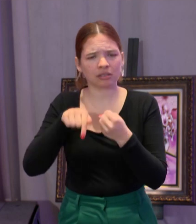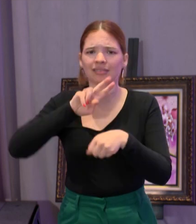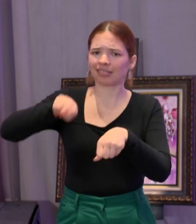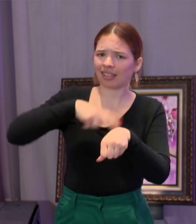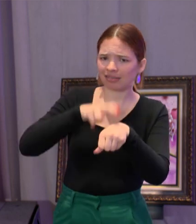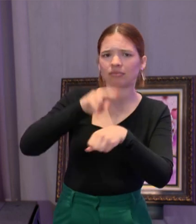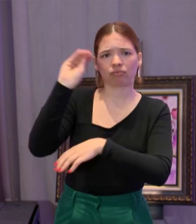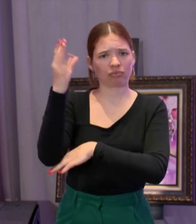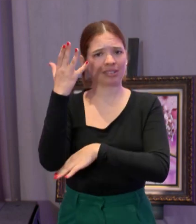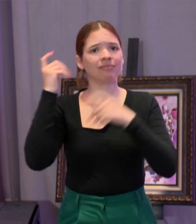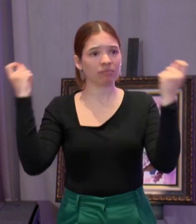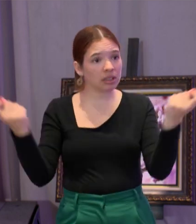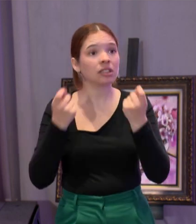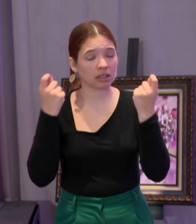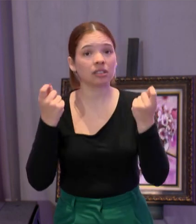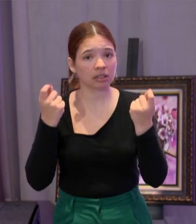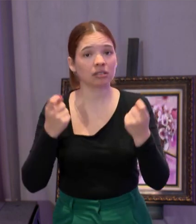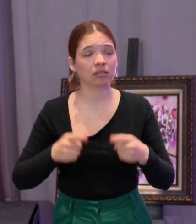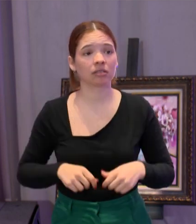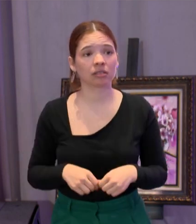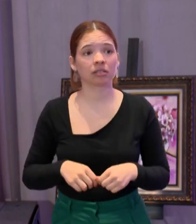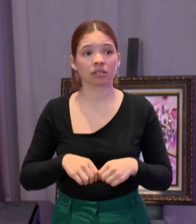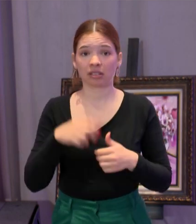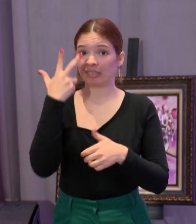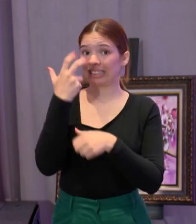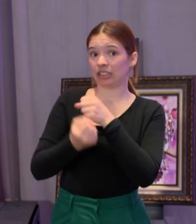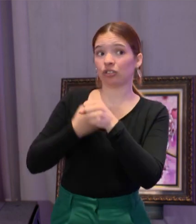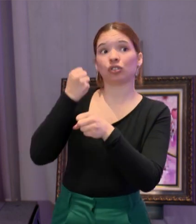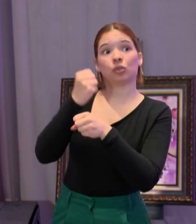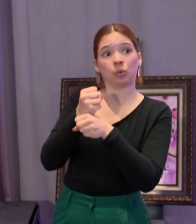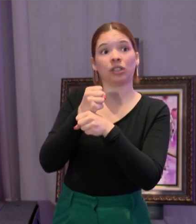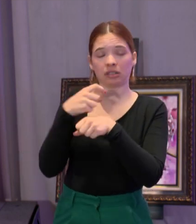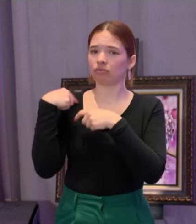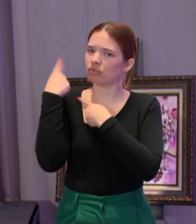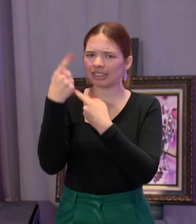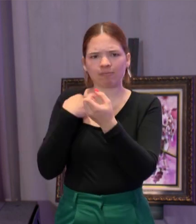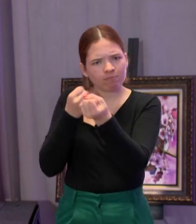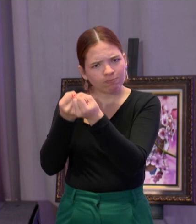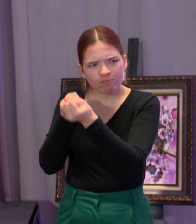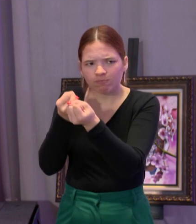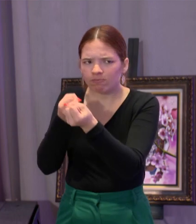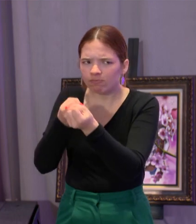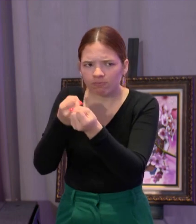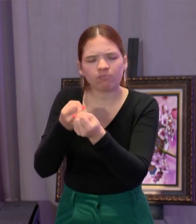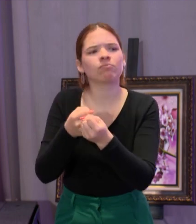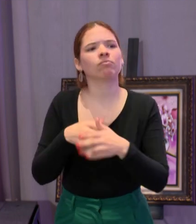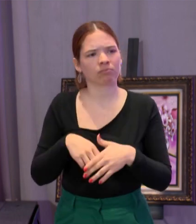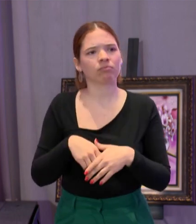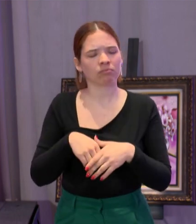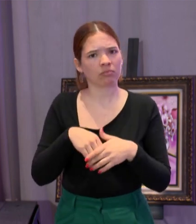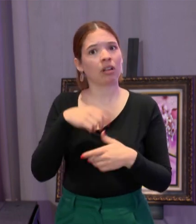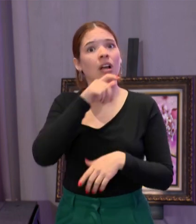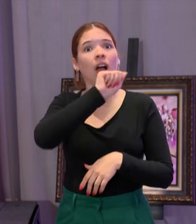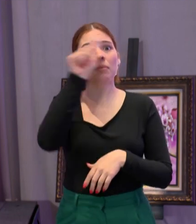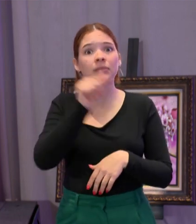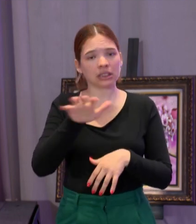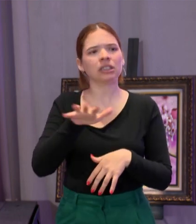AS A LEADERSHIP CIRCLE SPONSOR FOR THE THIRD YEAR IN A ROW. AS OUR COMPANY INVESTS AND EXPANDS ACROSS THE REGION, WE'RE COMMITTED TO BEING A GOOD